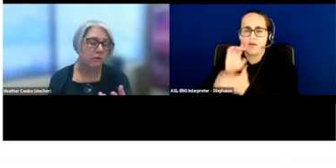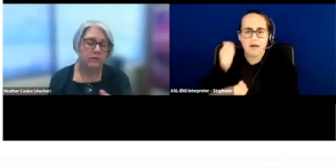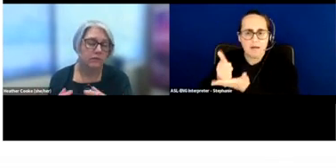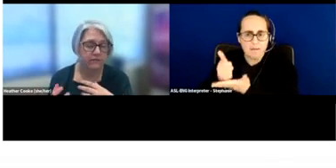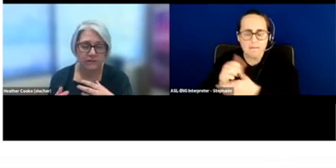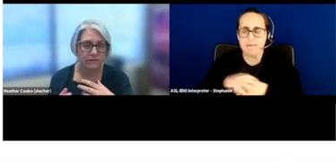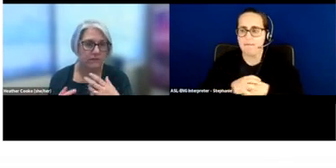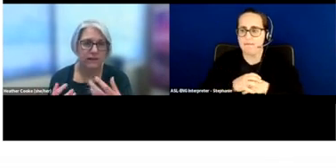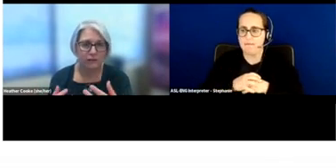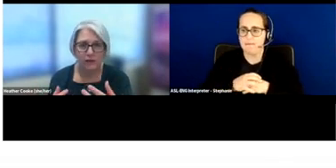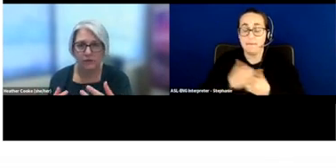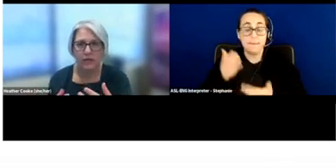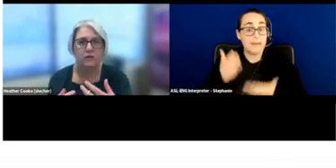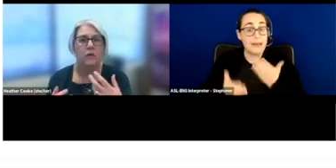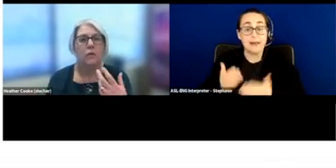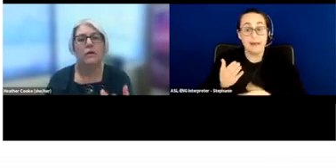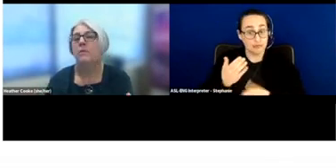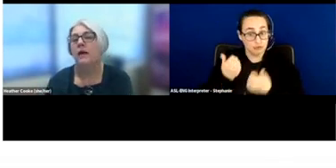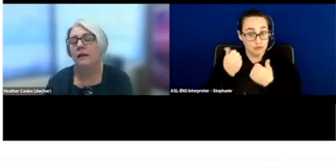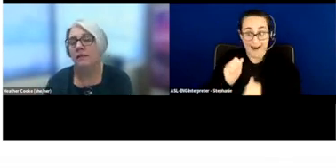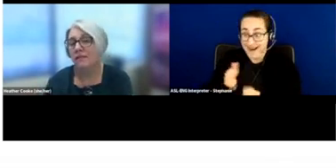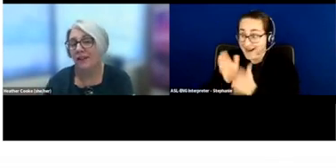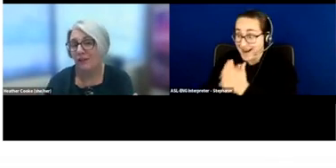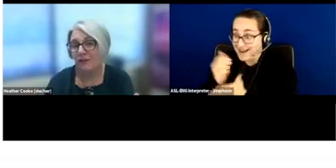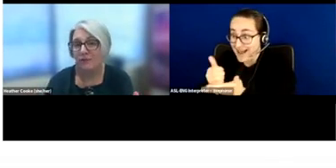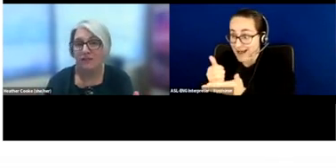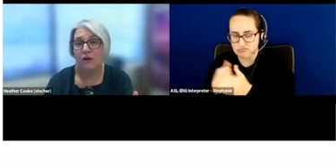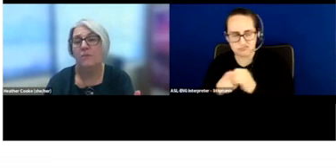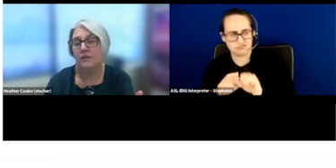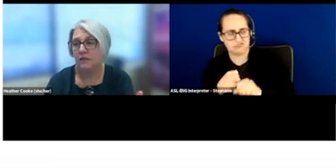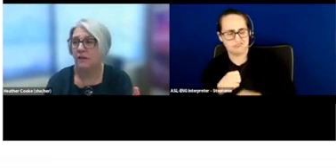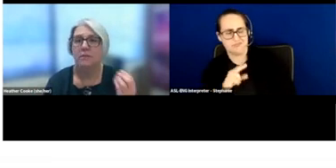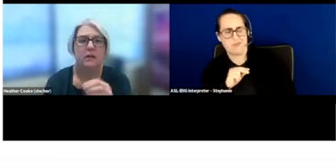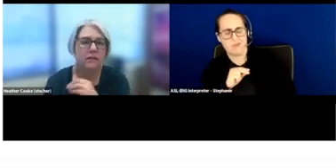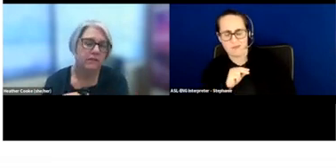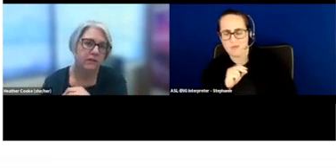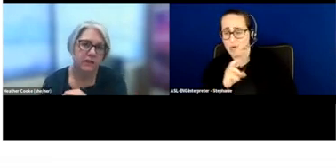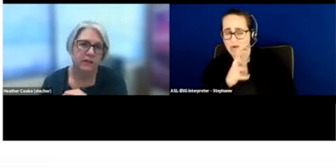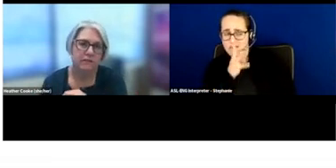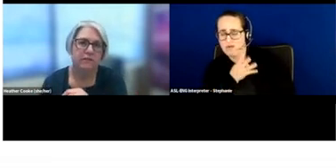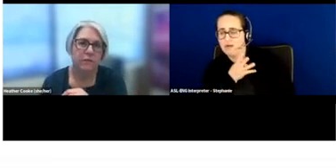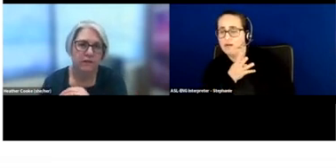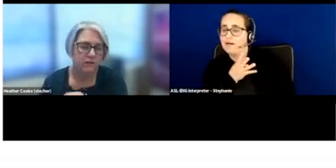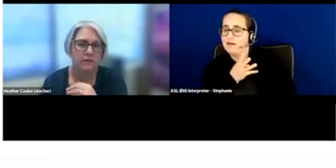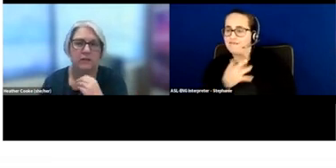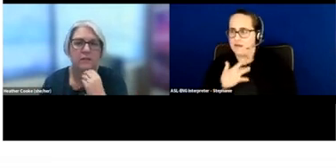healthcare aide, or implied that the healthcare aid was incompetent because of their need for assistance.